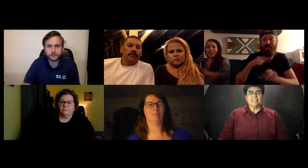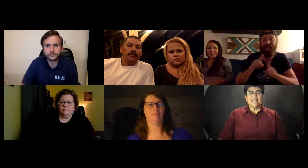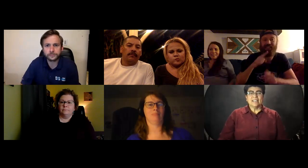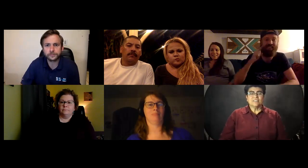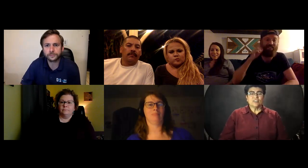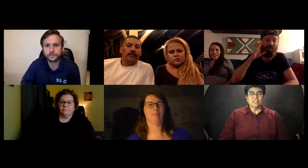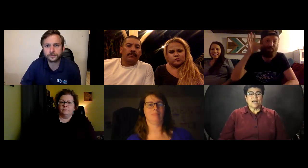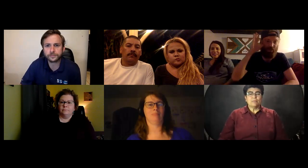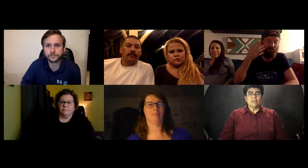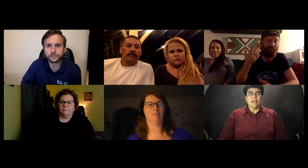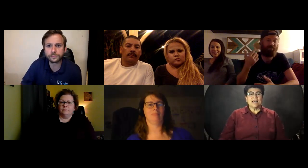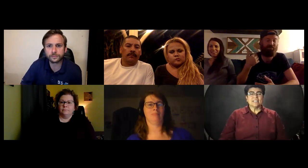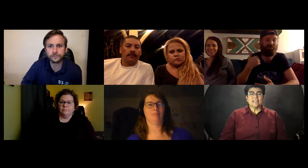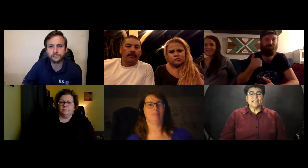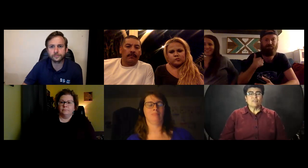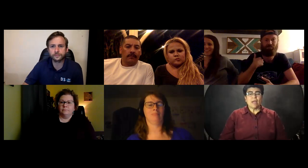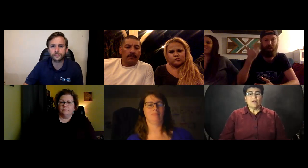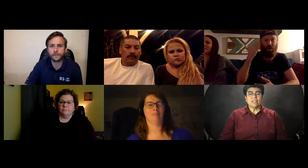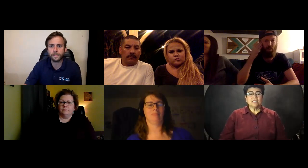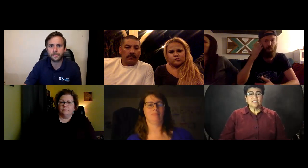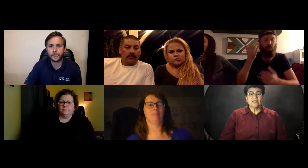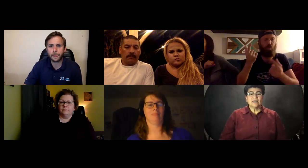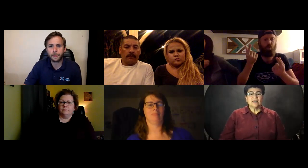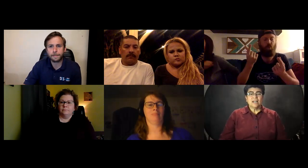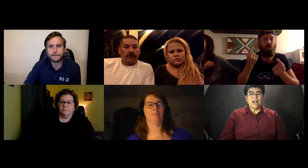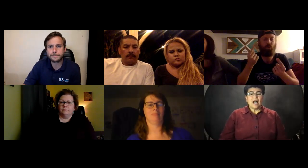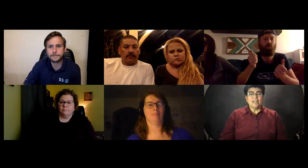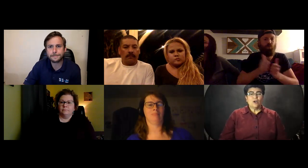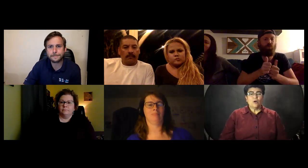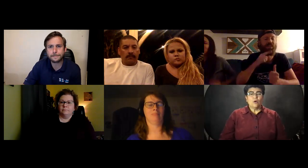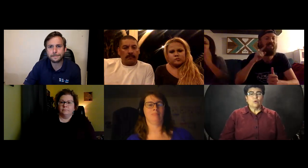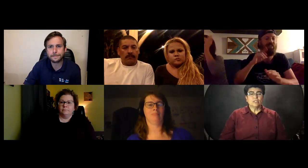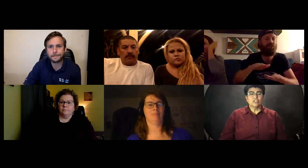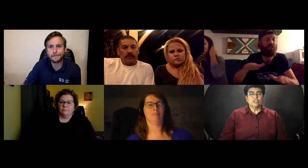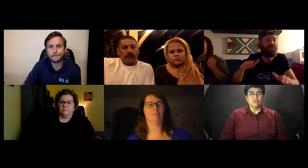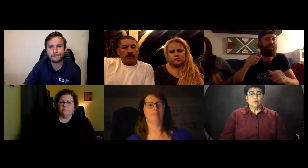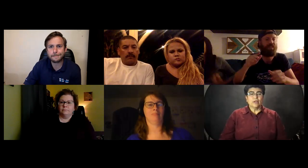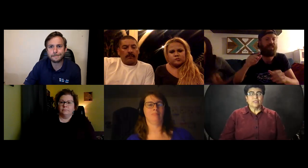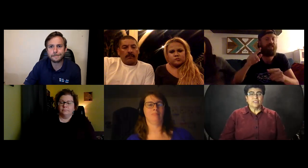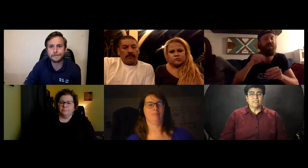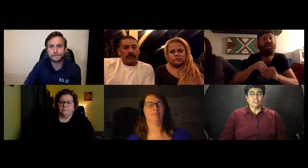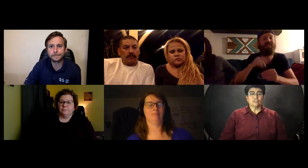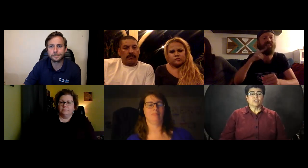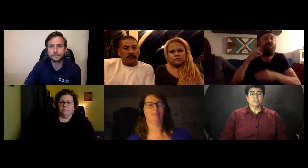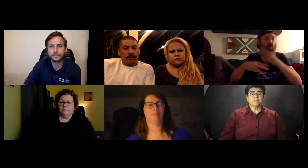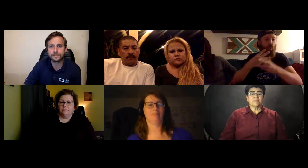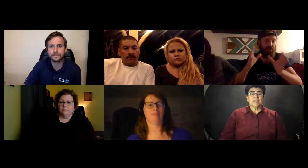yes for example as a deaf parent